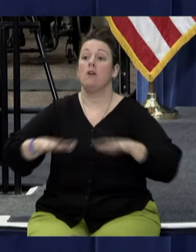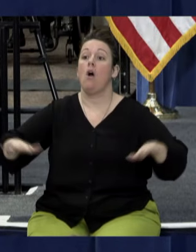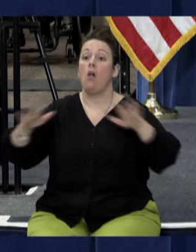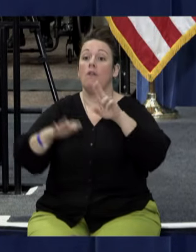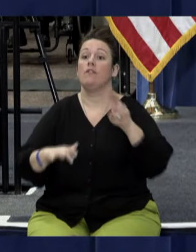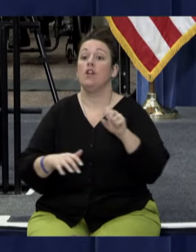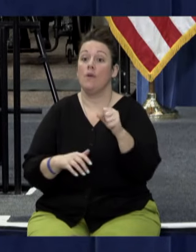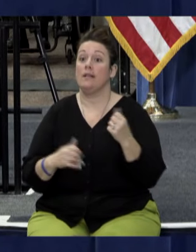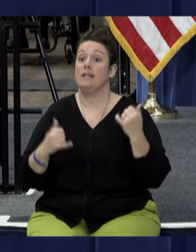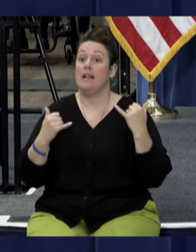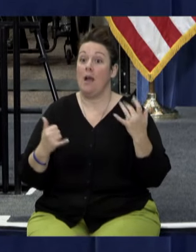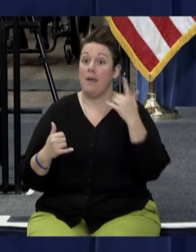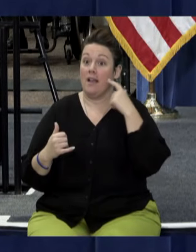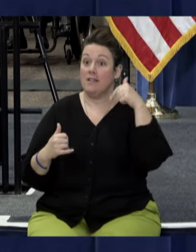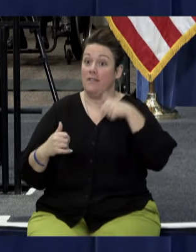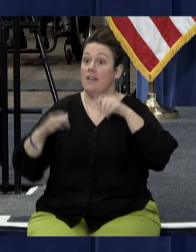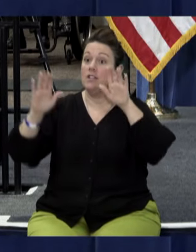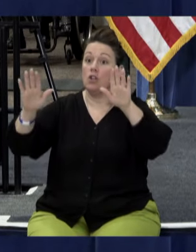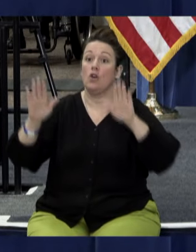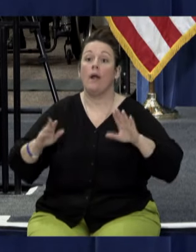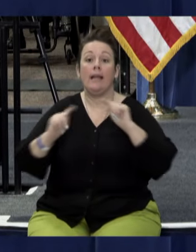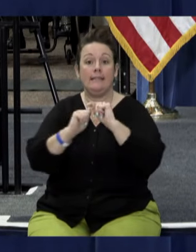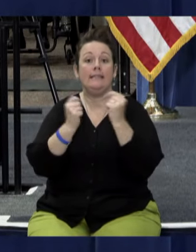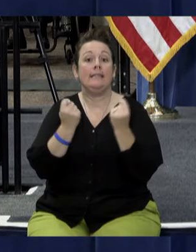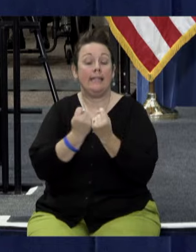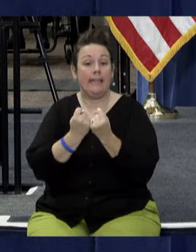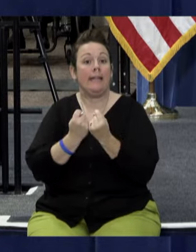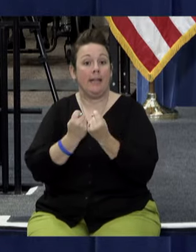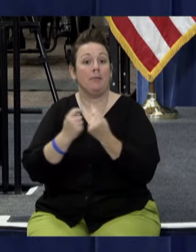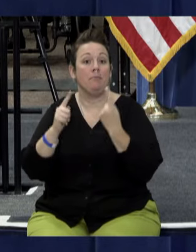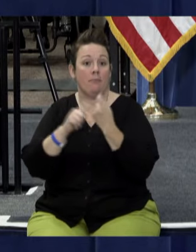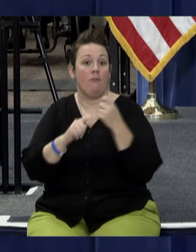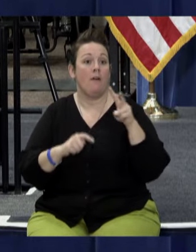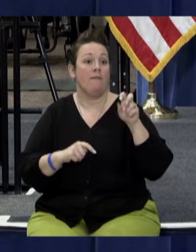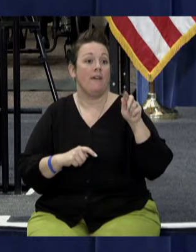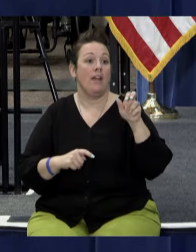because this great team and the great team from the Veterans Administration